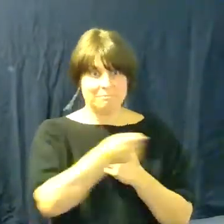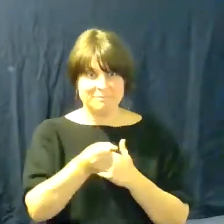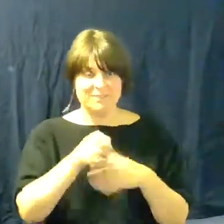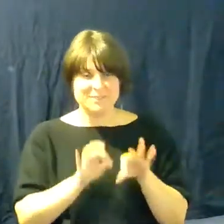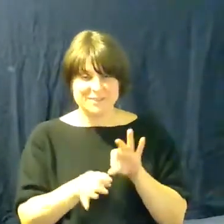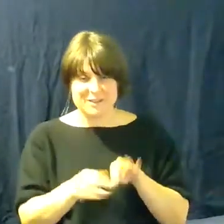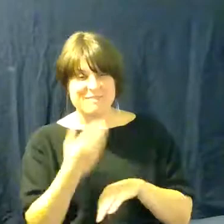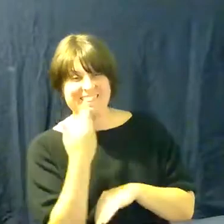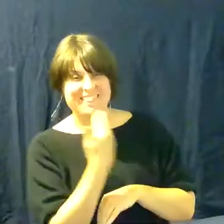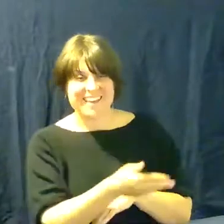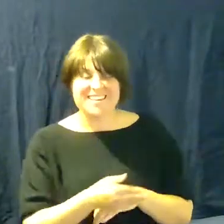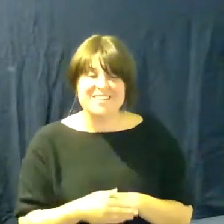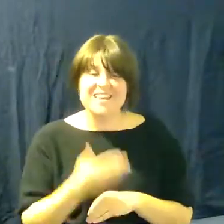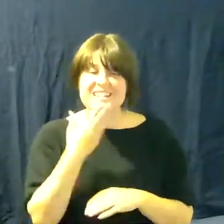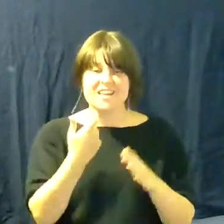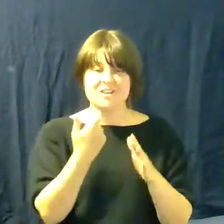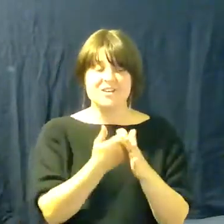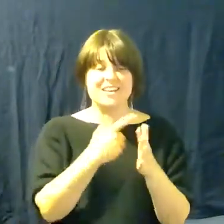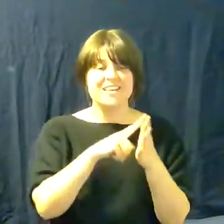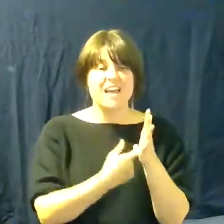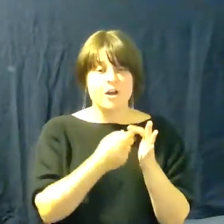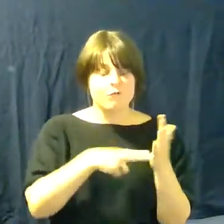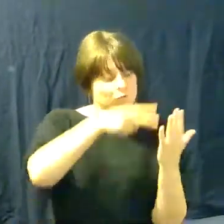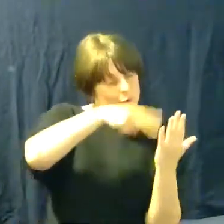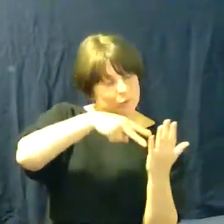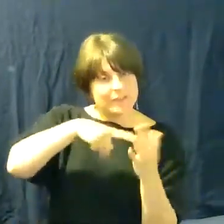. Karen has gone.